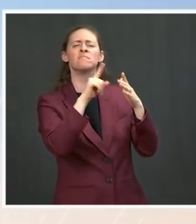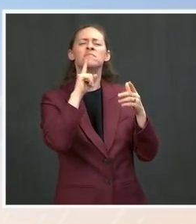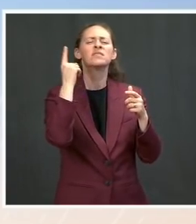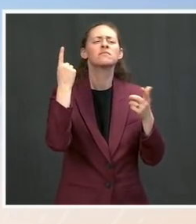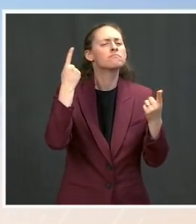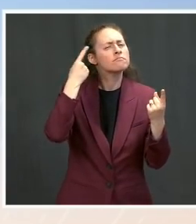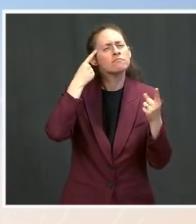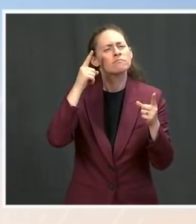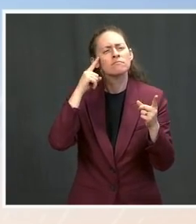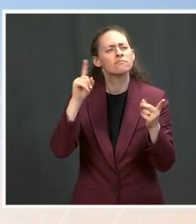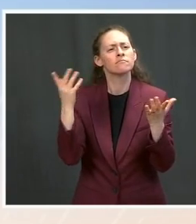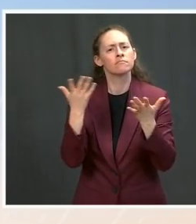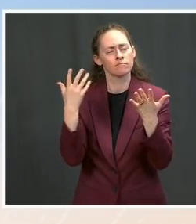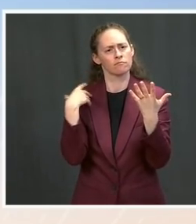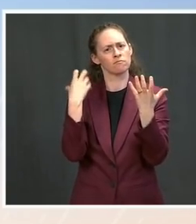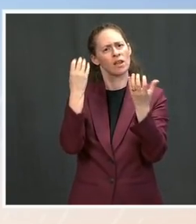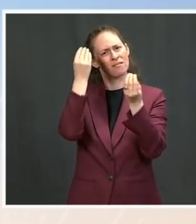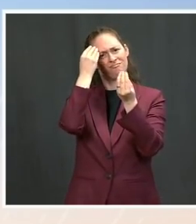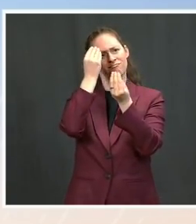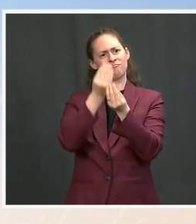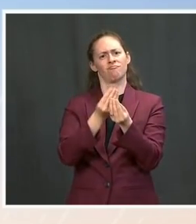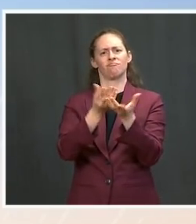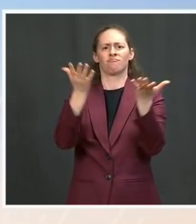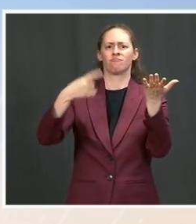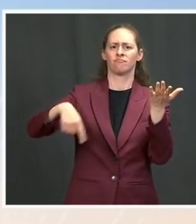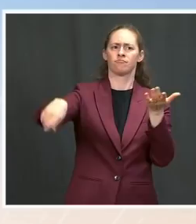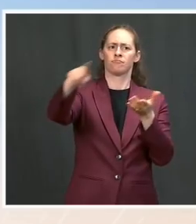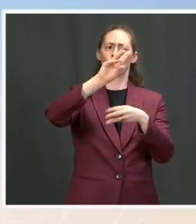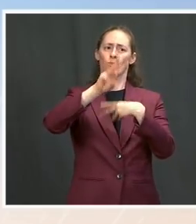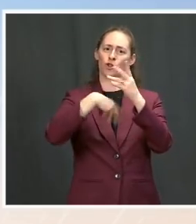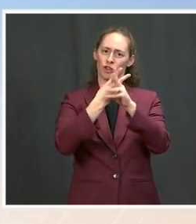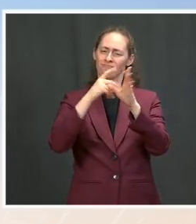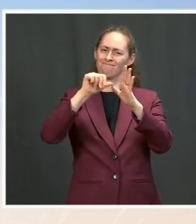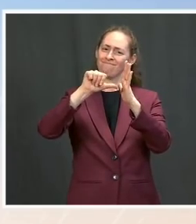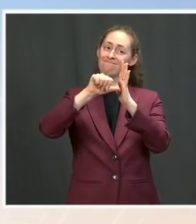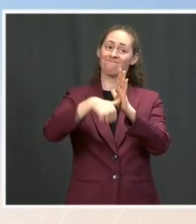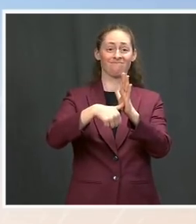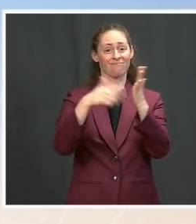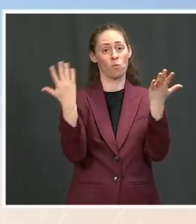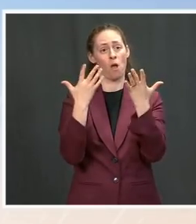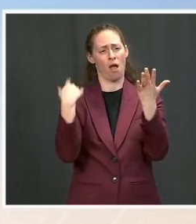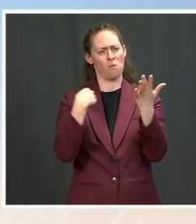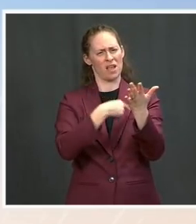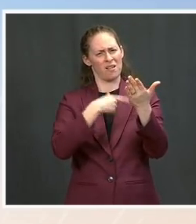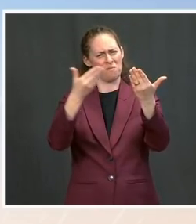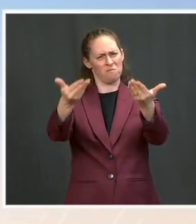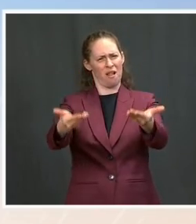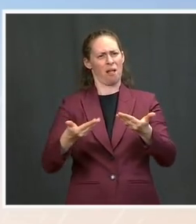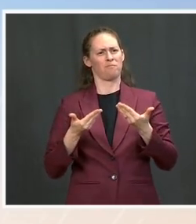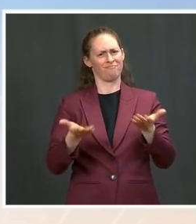that message to the world I just conveyed -- but also it helps get the muscles working that have atrophied over the last several years